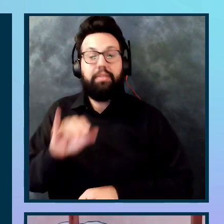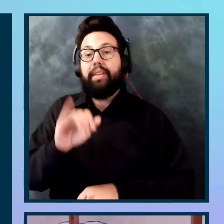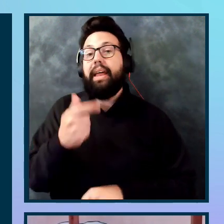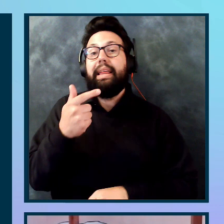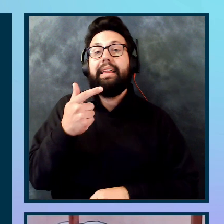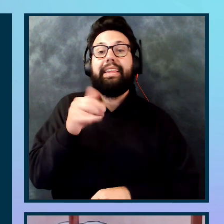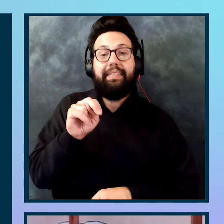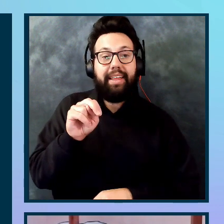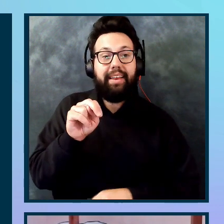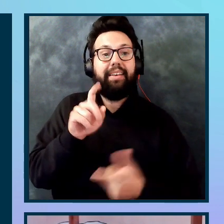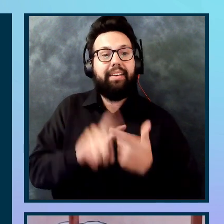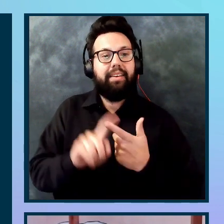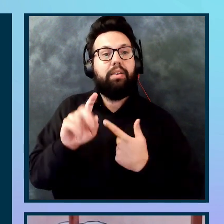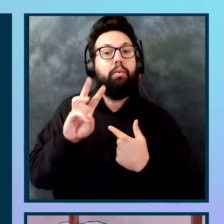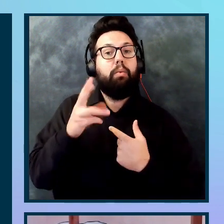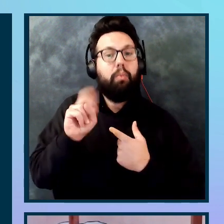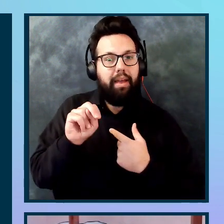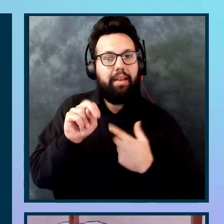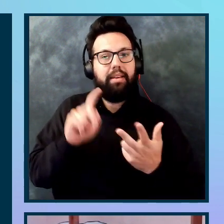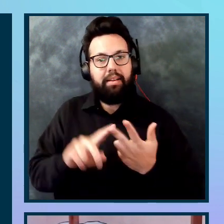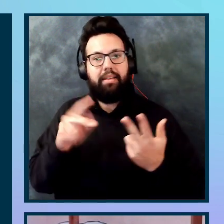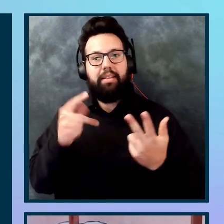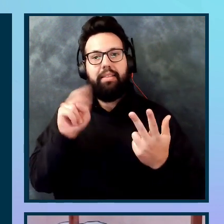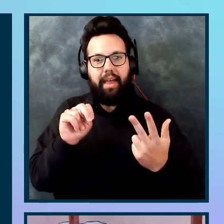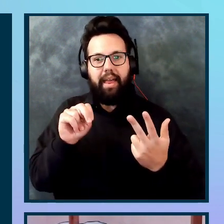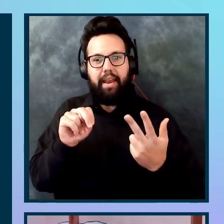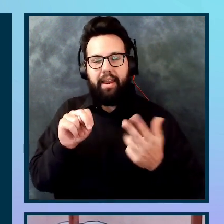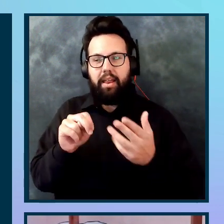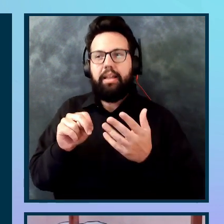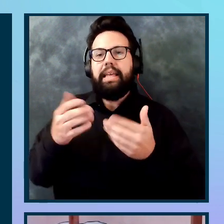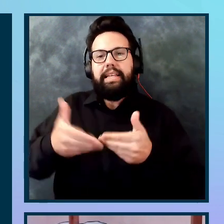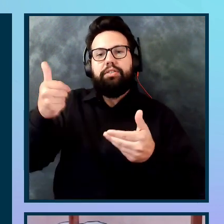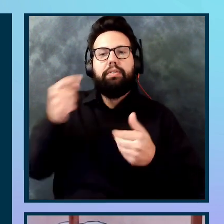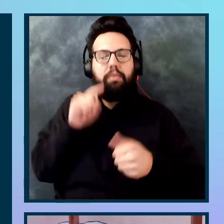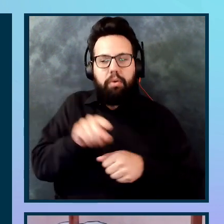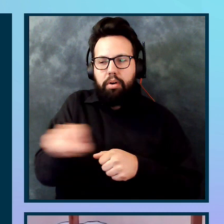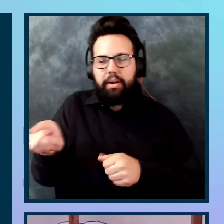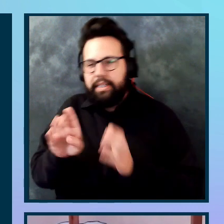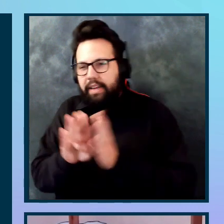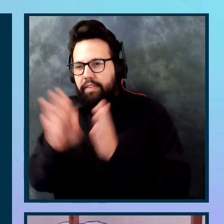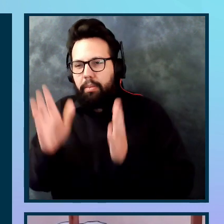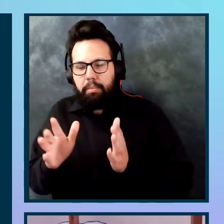to automate and programmatically consume these acceptance criteria, to automate them later as part of the test suite,